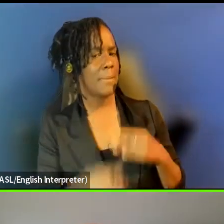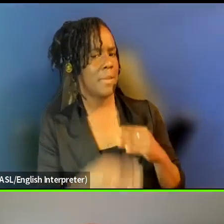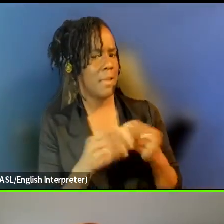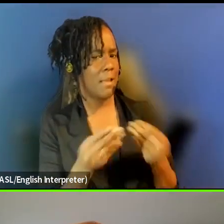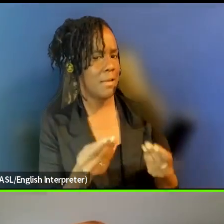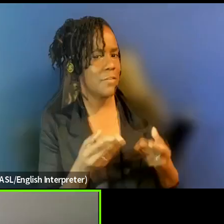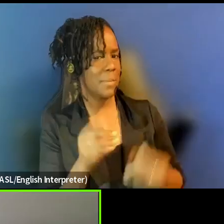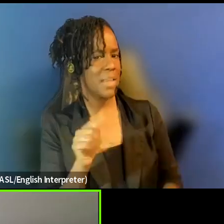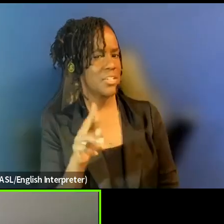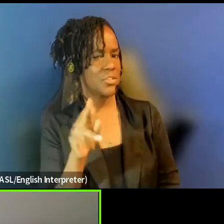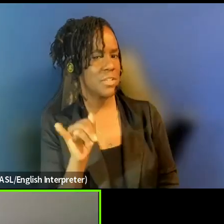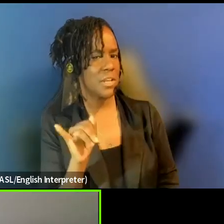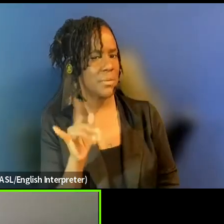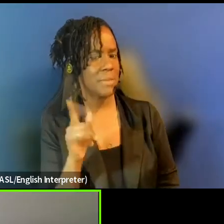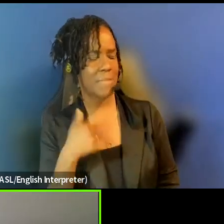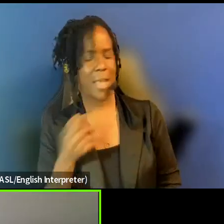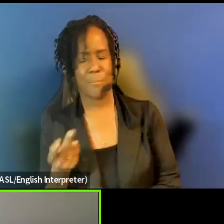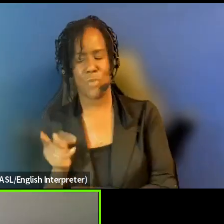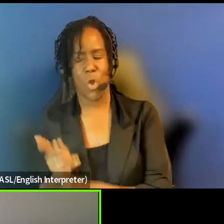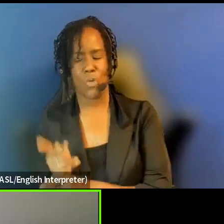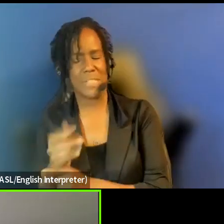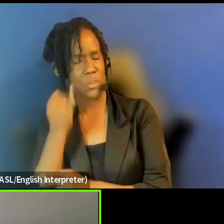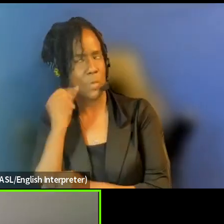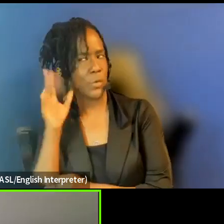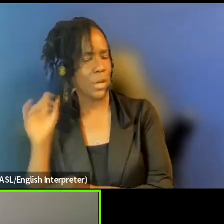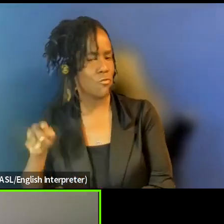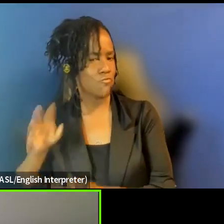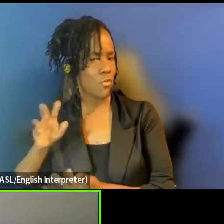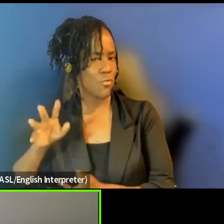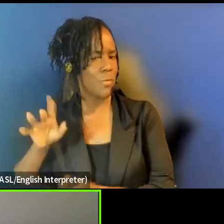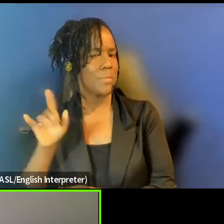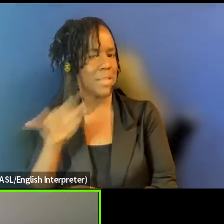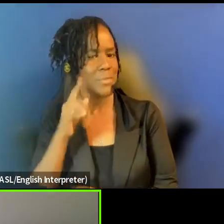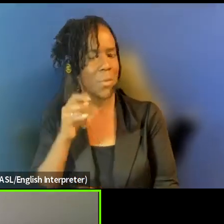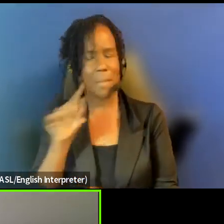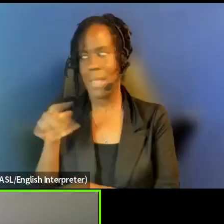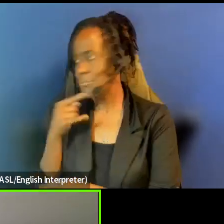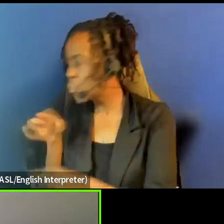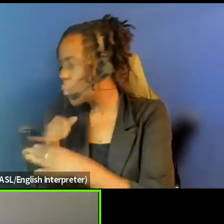to them to see if they are interested in it. It is really about getting the